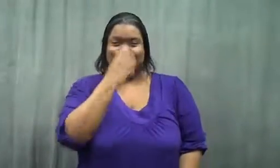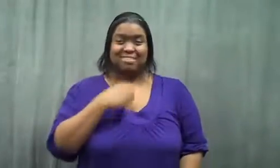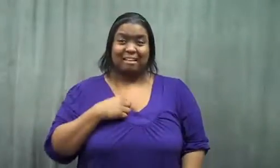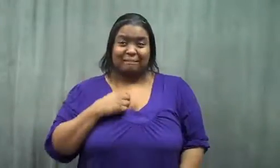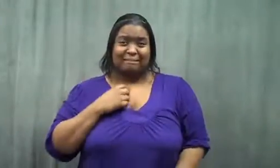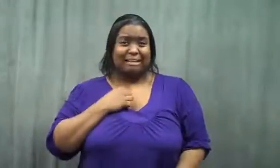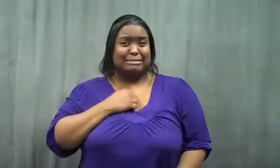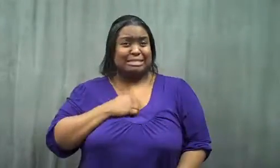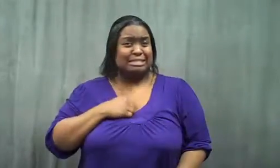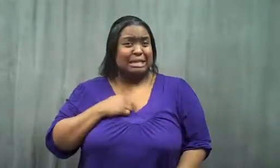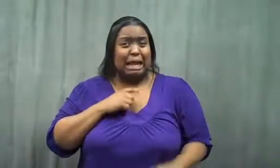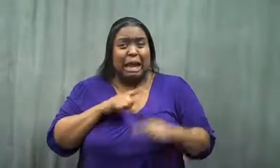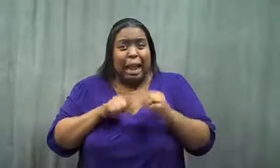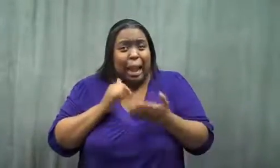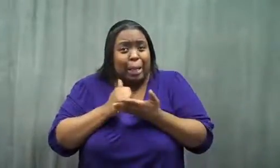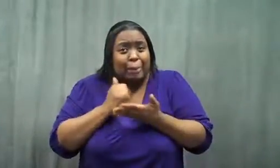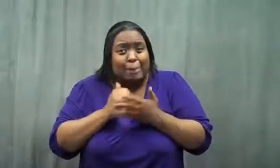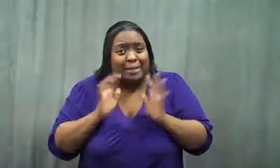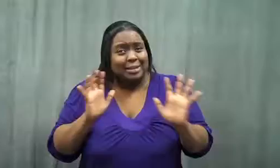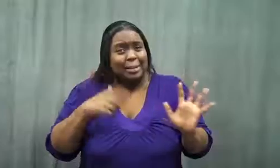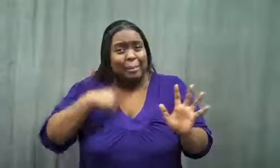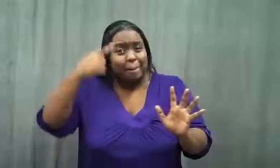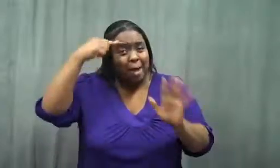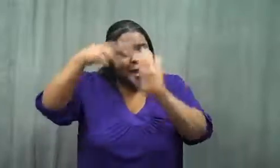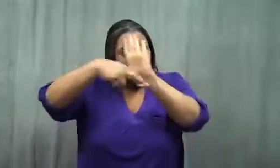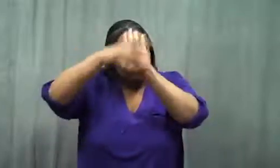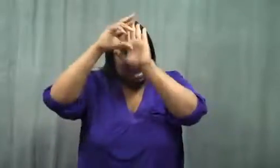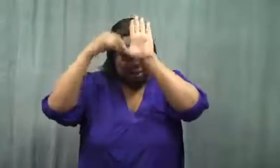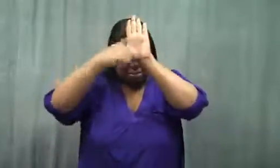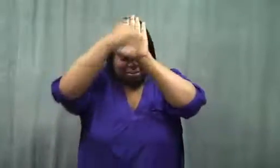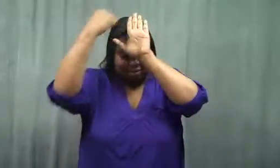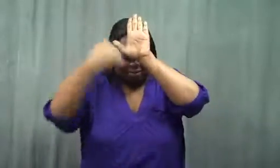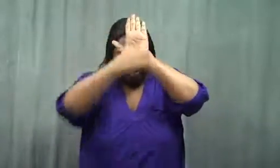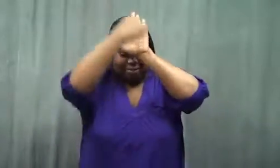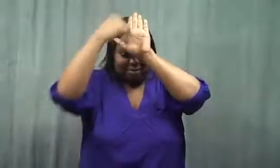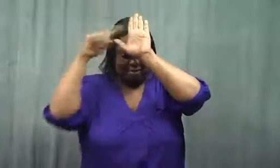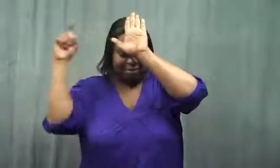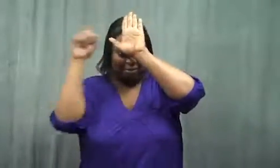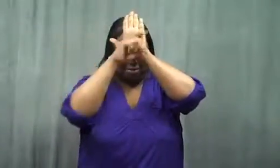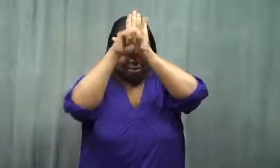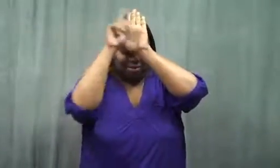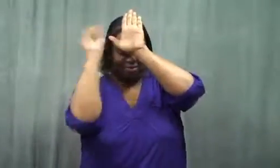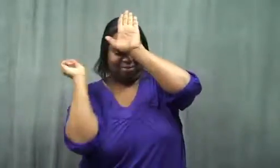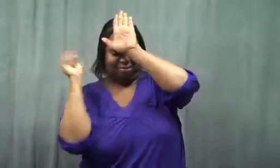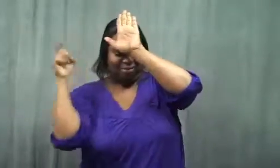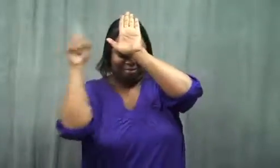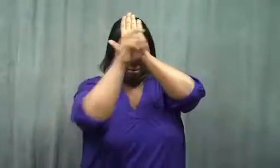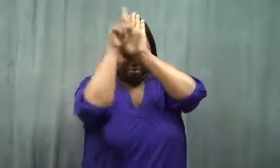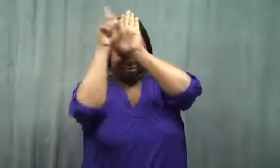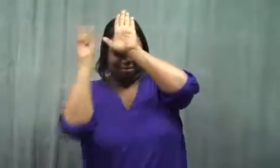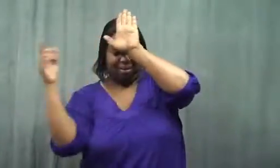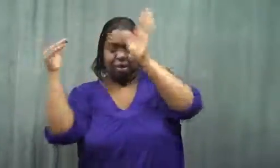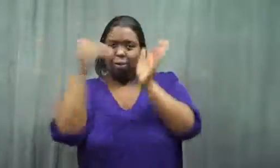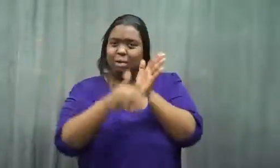I said, "Sorry!" I can't help it, my mind keeps rewinding it. Bonk on the pole, bonk on the pole, over and over again.